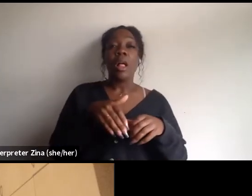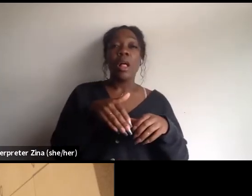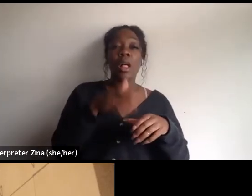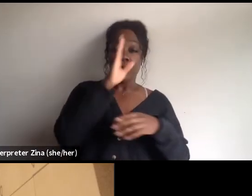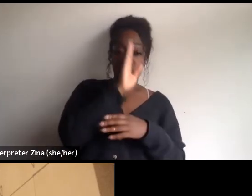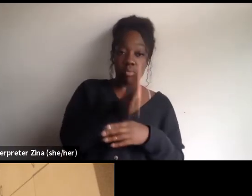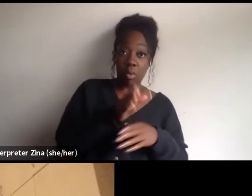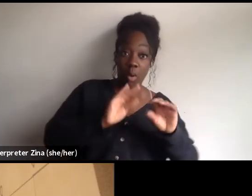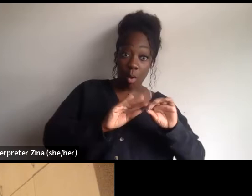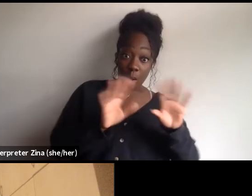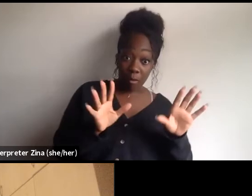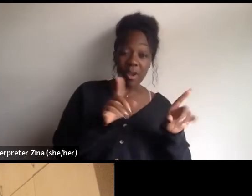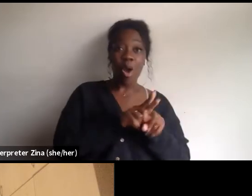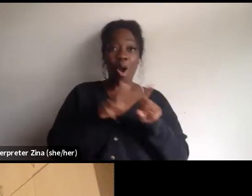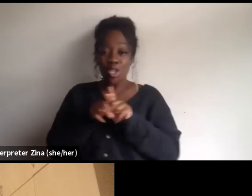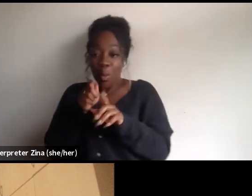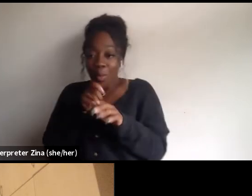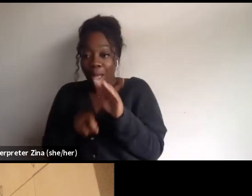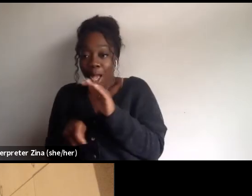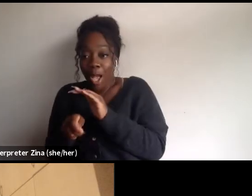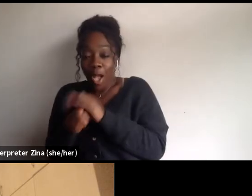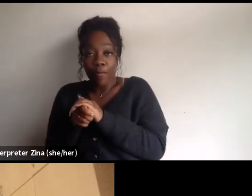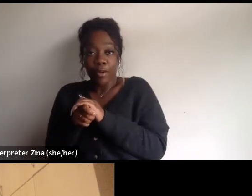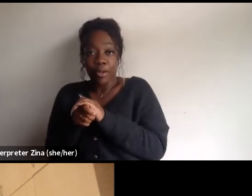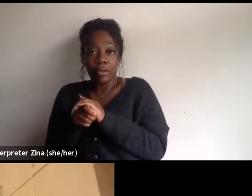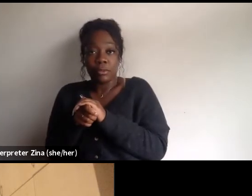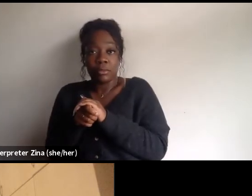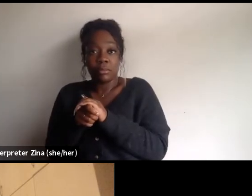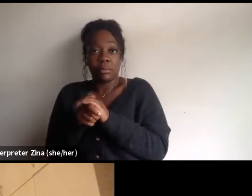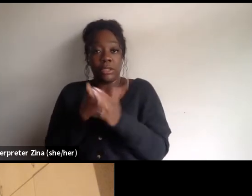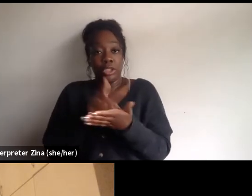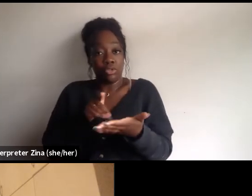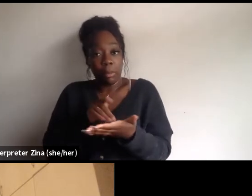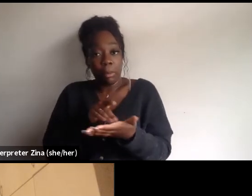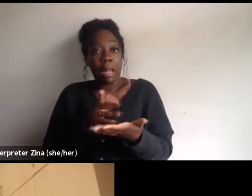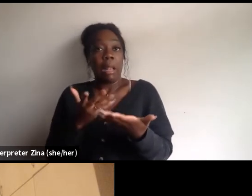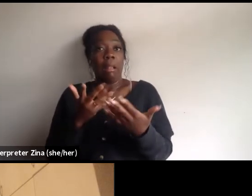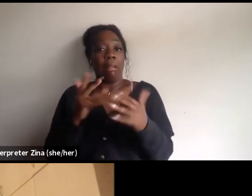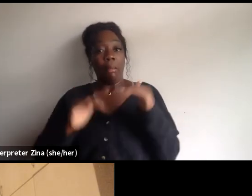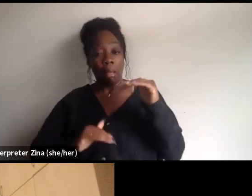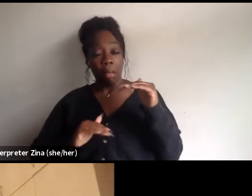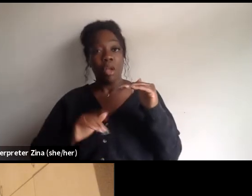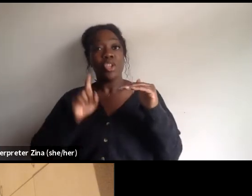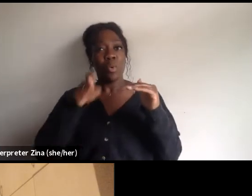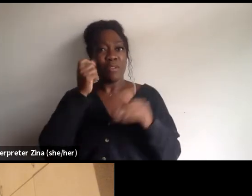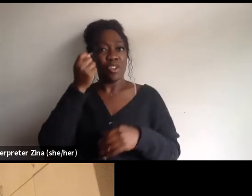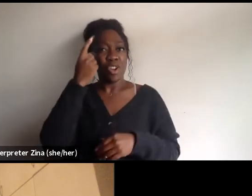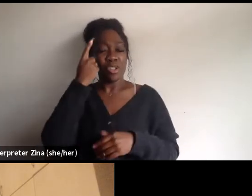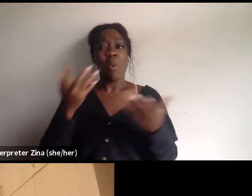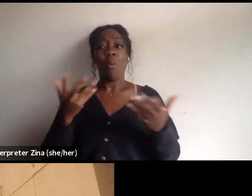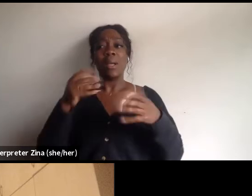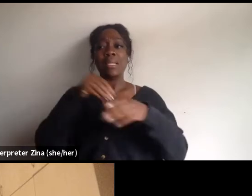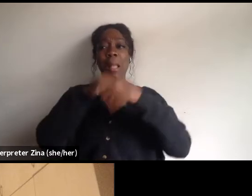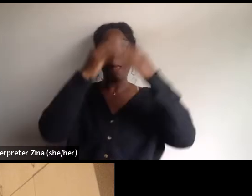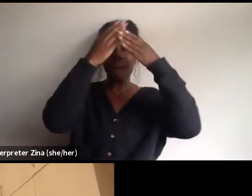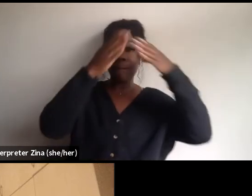And I describe it as a shadow structure. You've got to understand what is public, what is being said publicly and what's really going on